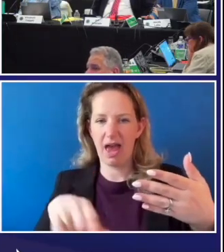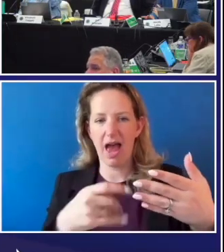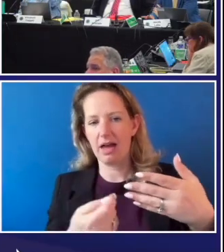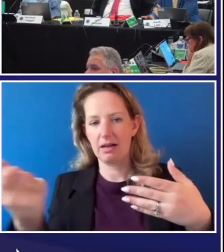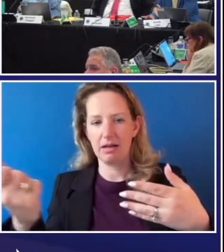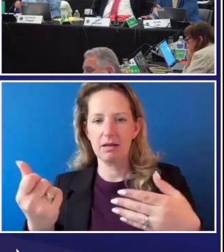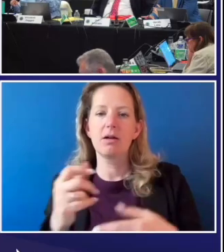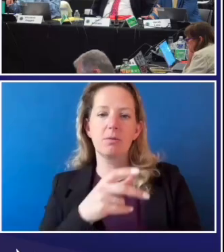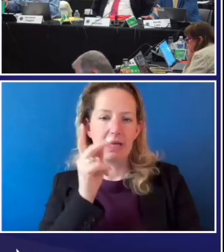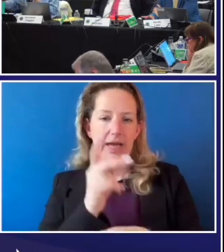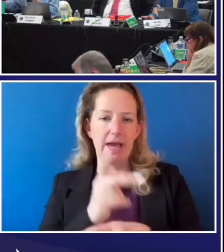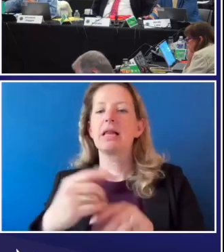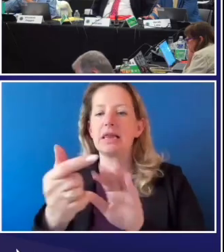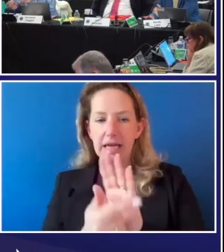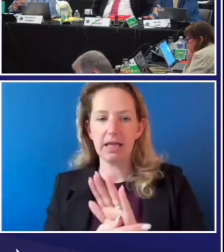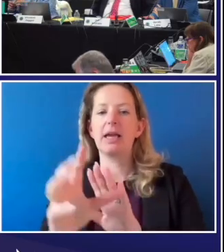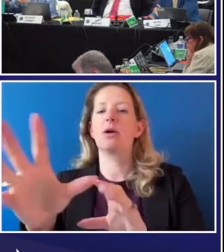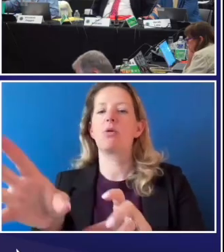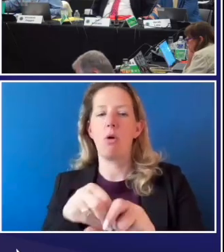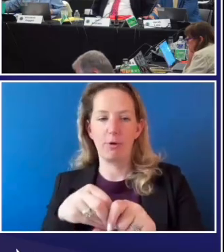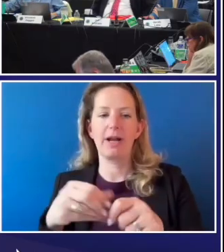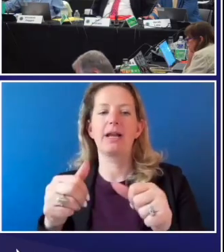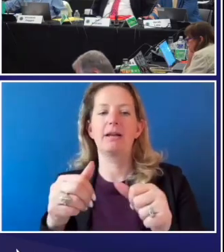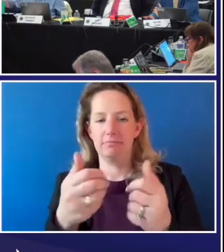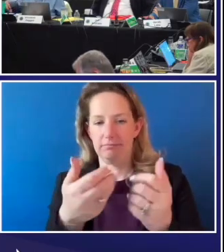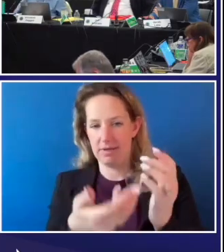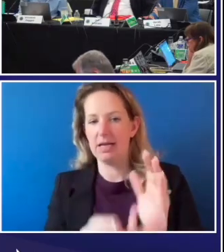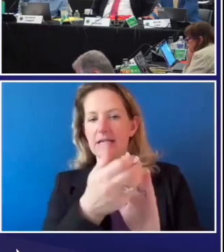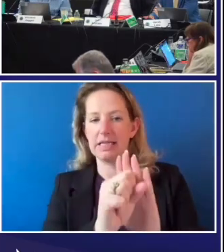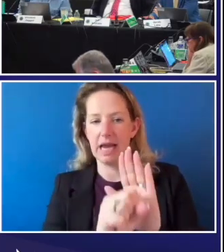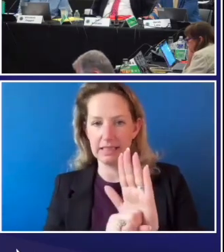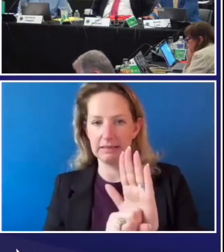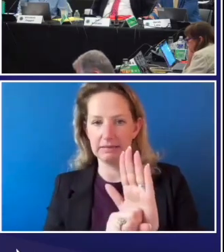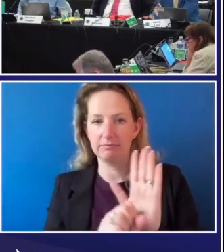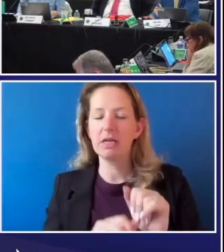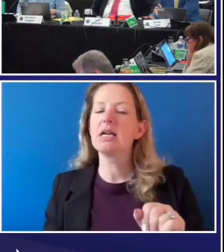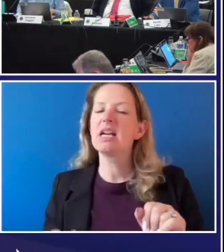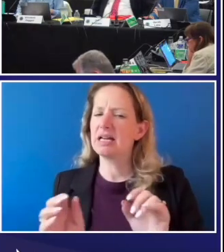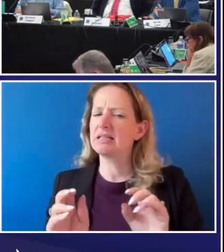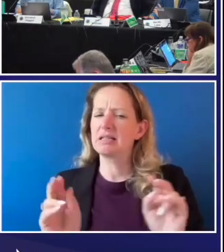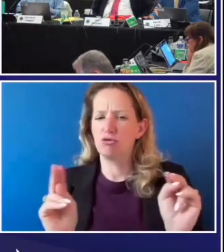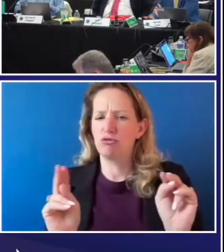this seemed a little bit clearer. It's a pretty neutral change that means the same thing, but it's easier to follow.